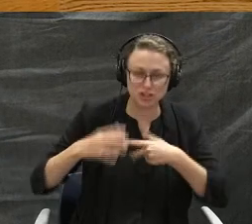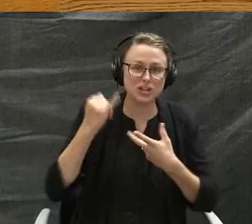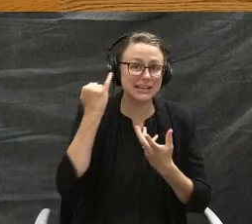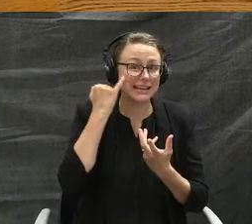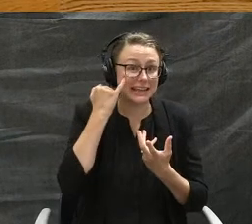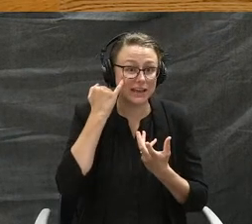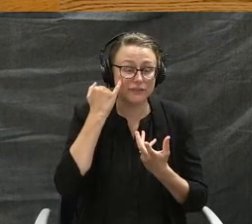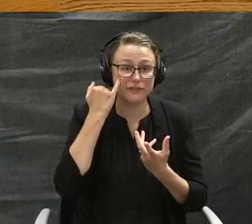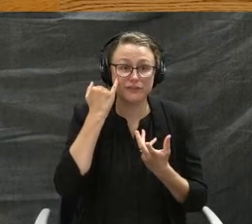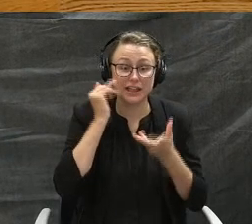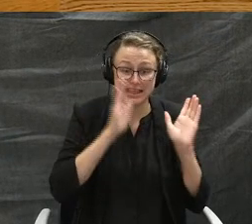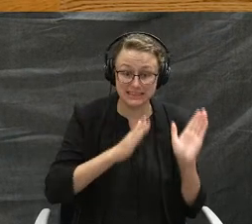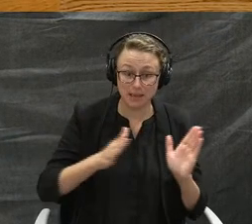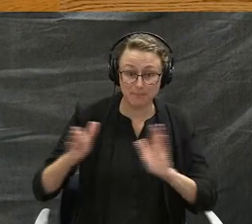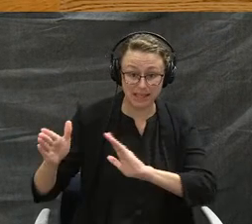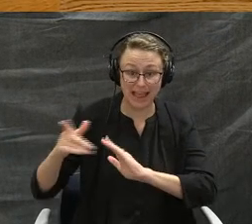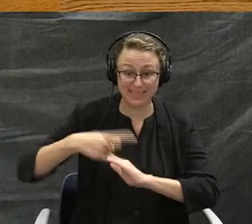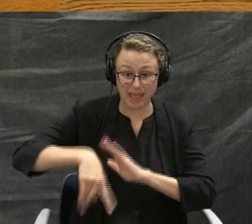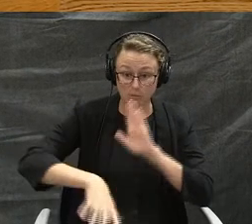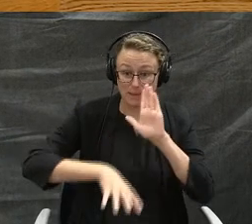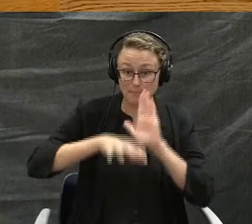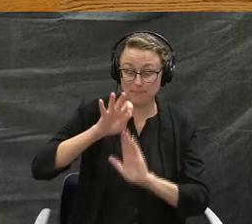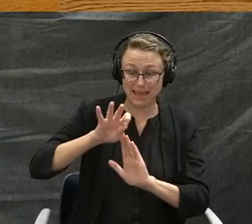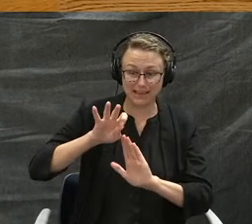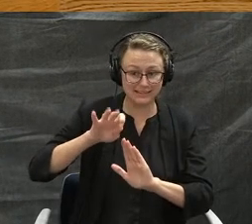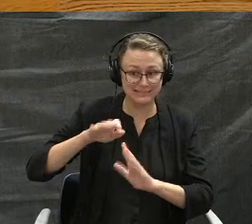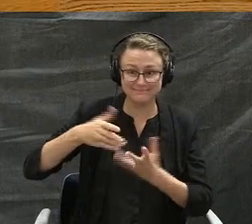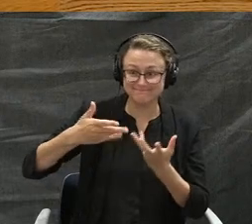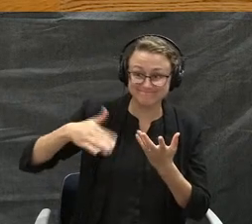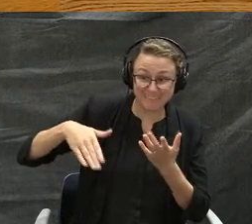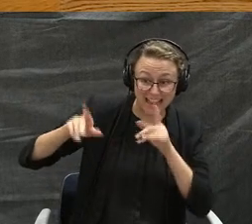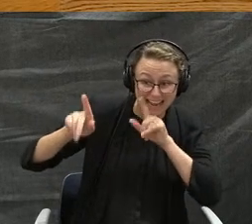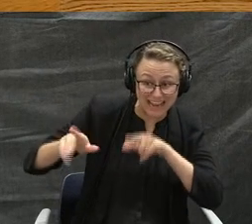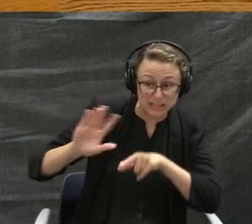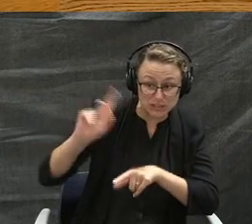and I'd ask that you maybe be patient with us that we can get